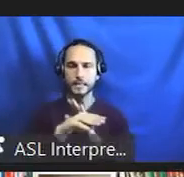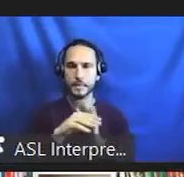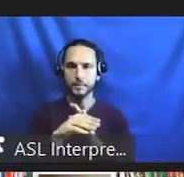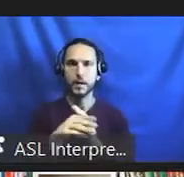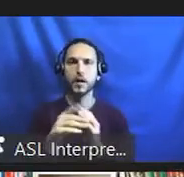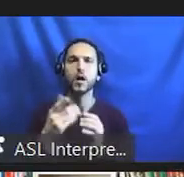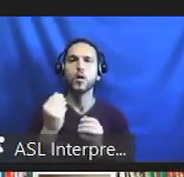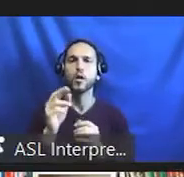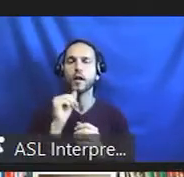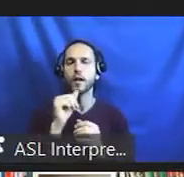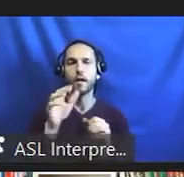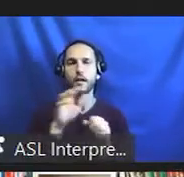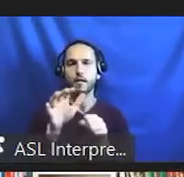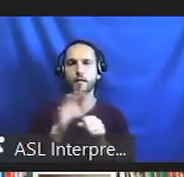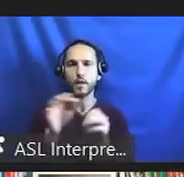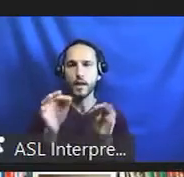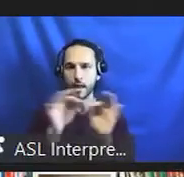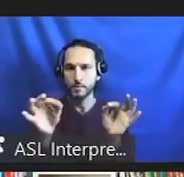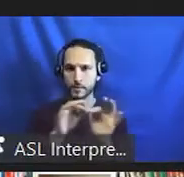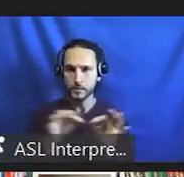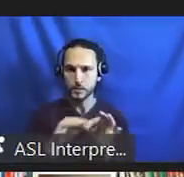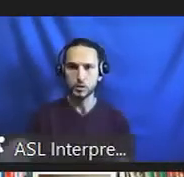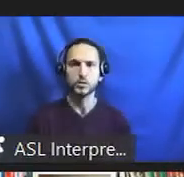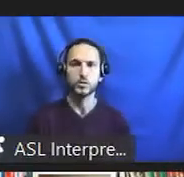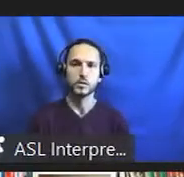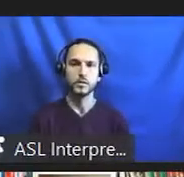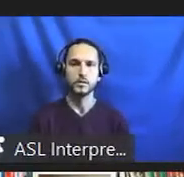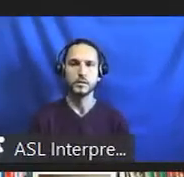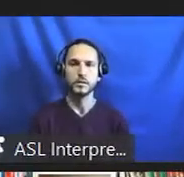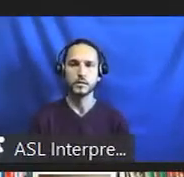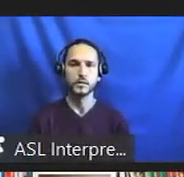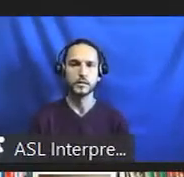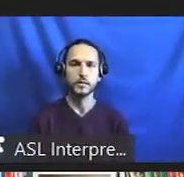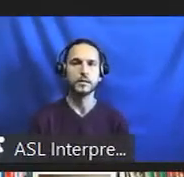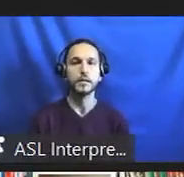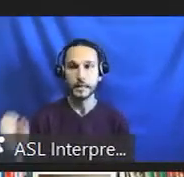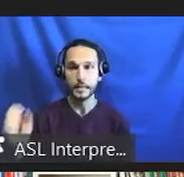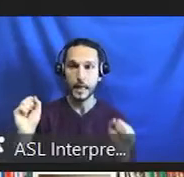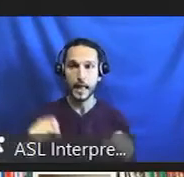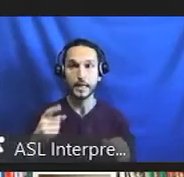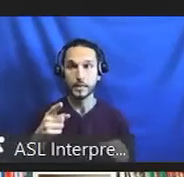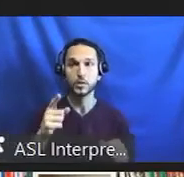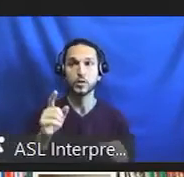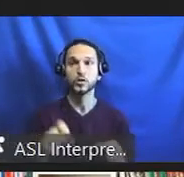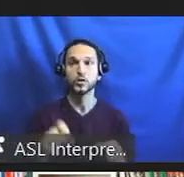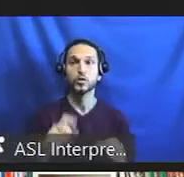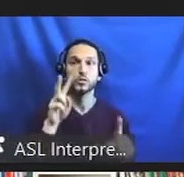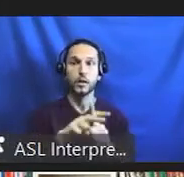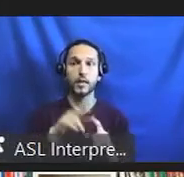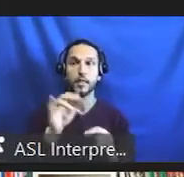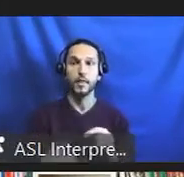or it's not captioned, or whatever the situation may be. The answer is, yes, if you are assigning a student something